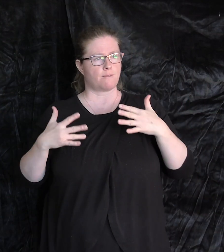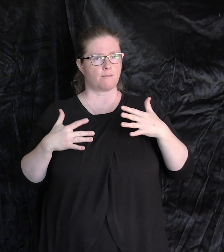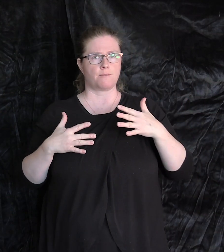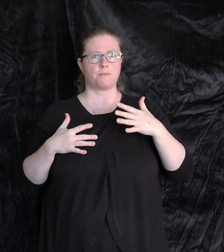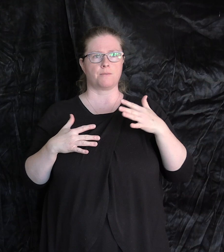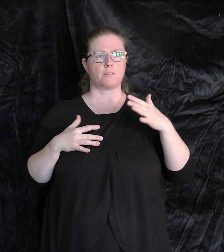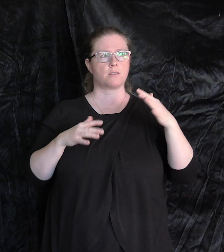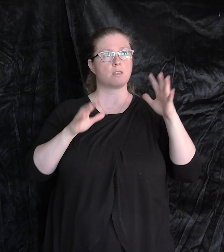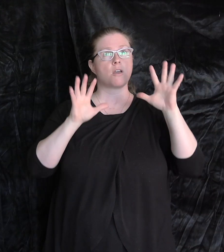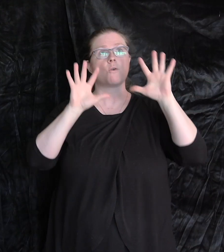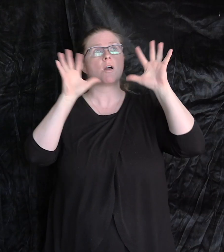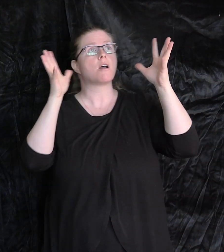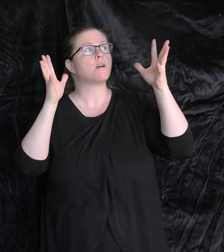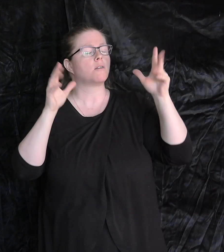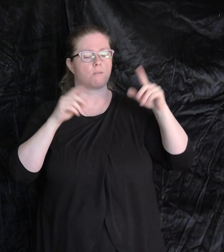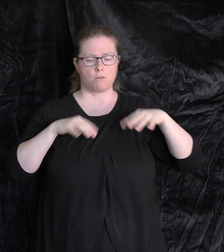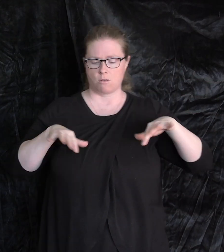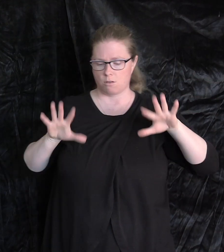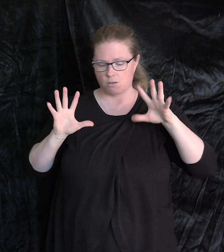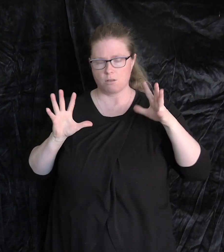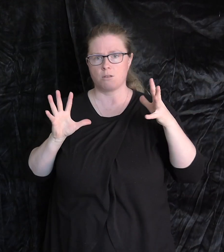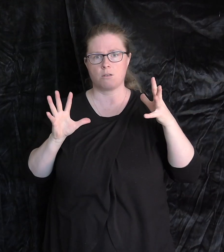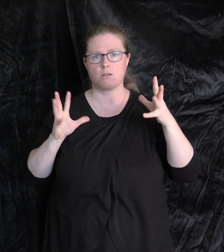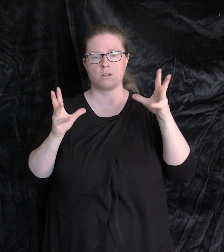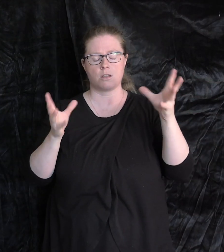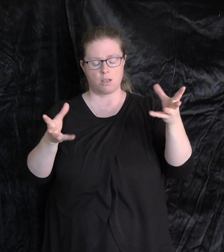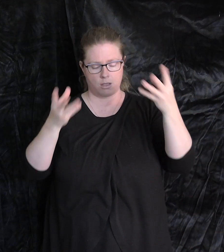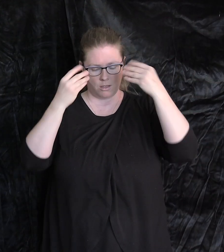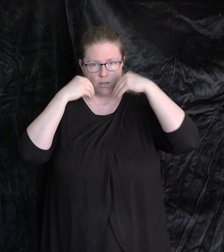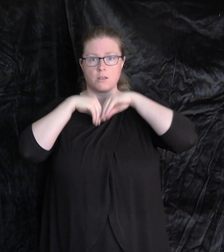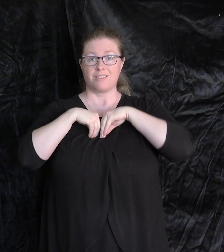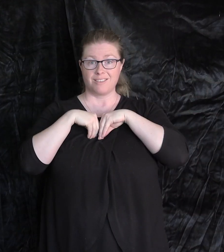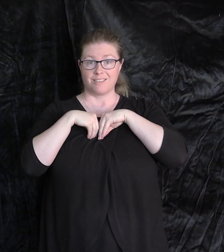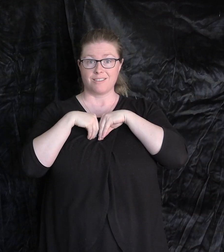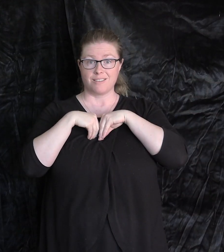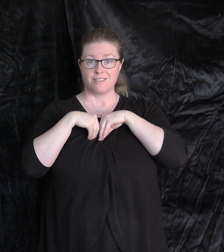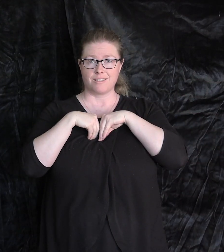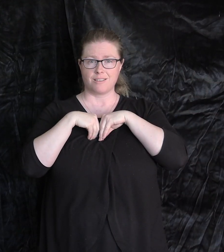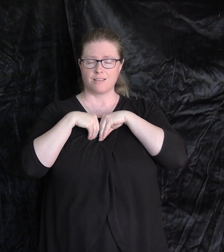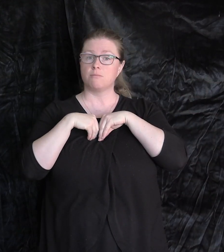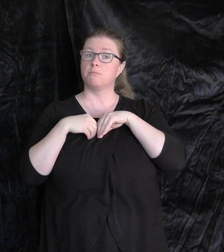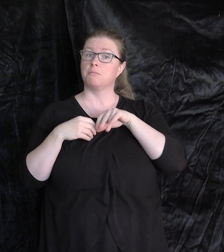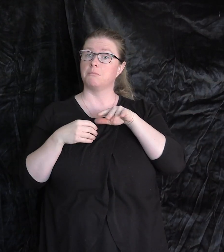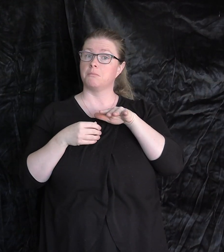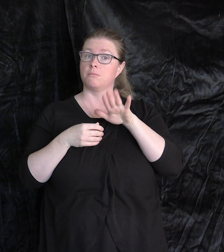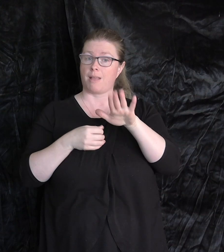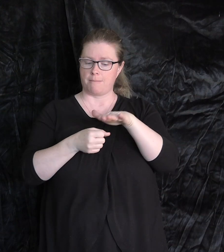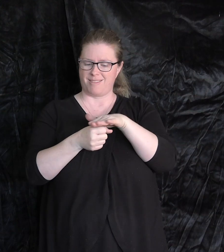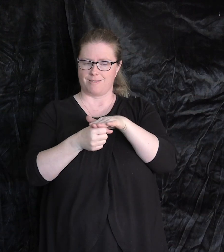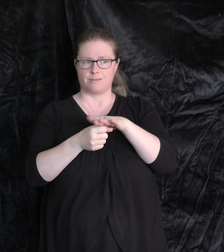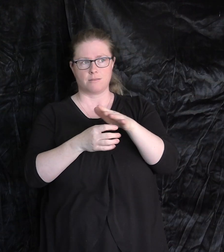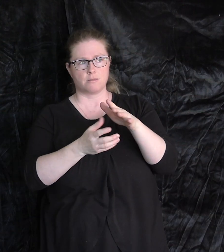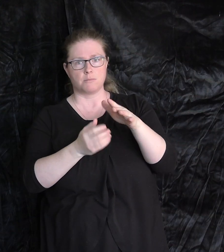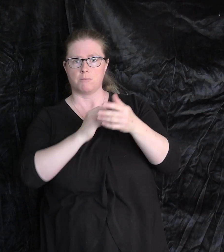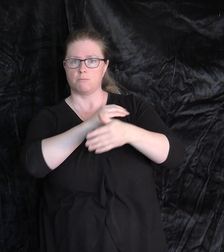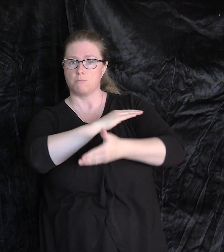around under over and on your body how is your place affected by time of day by weather